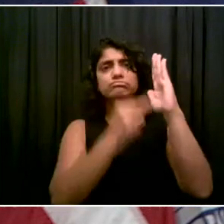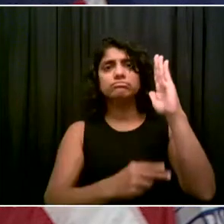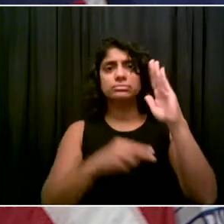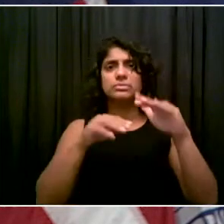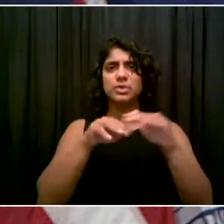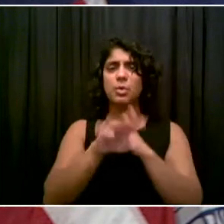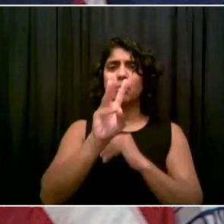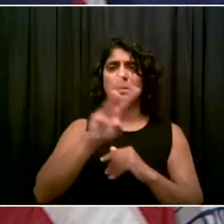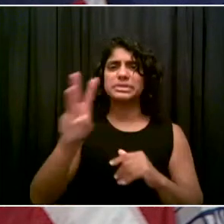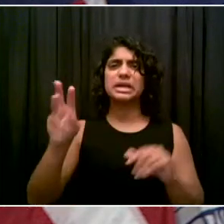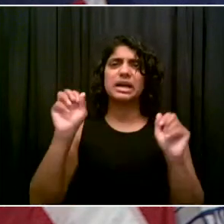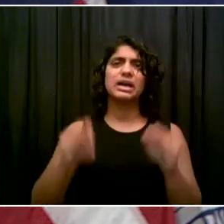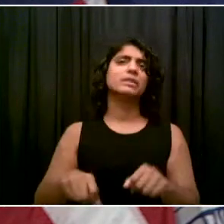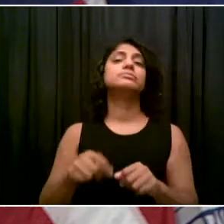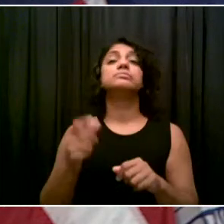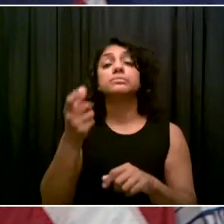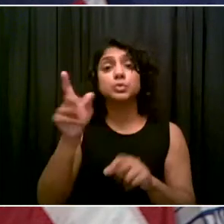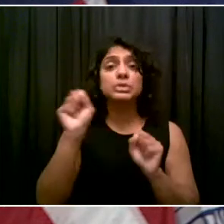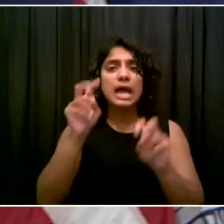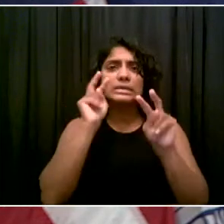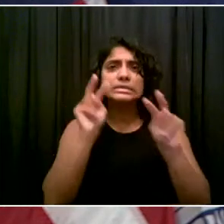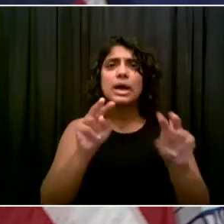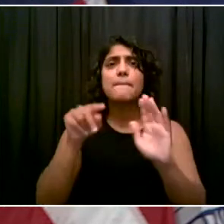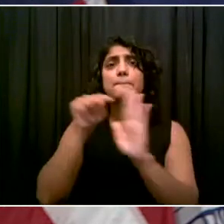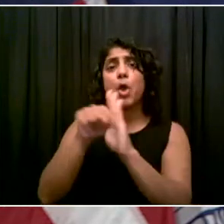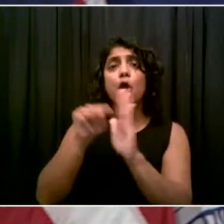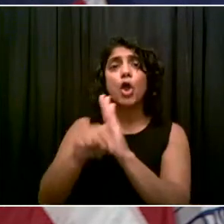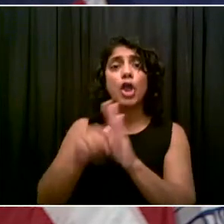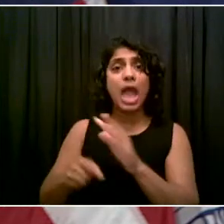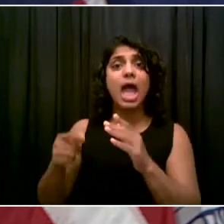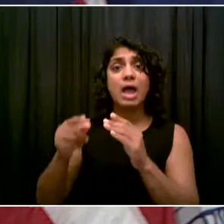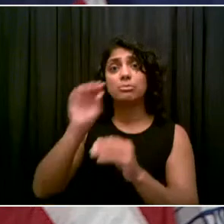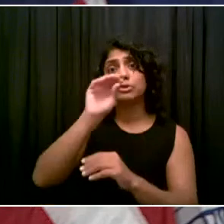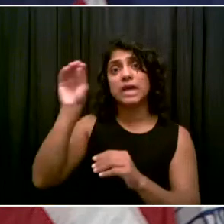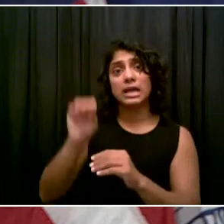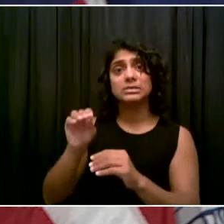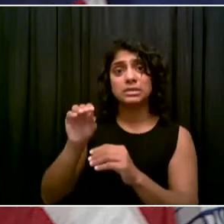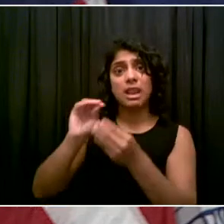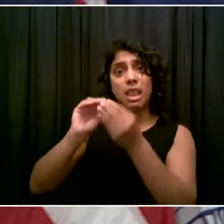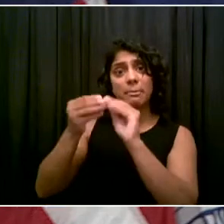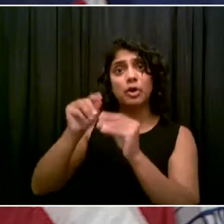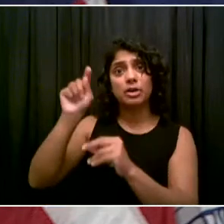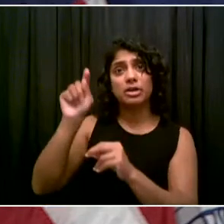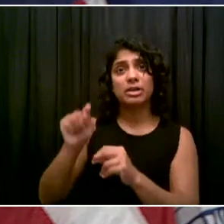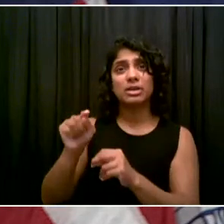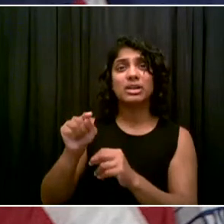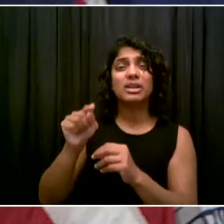TO NOT JUST THE PRESS BUT THE PUICBL. MURDER NUMBR,E ERMEMBERT HIS